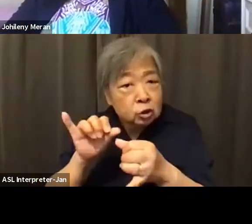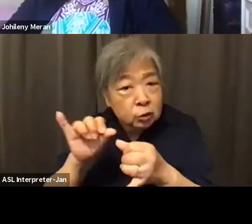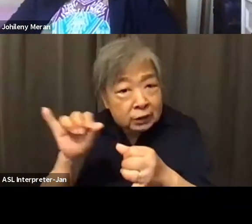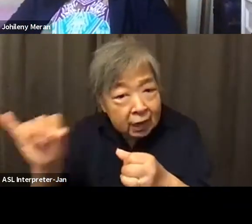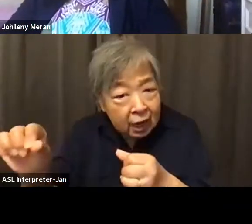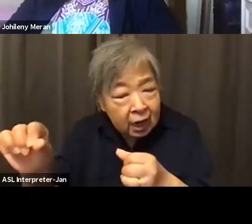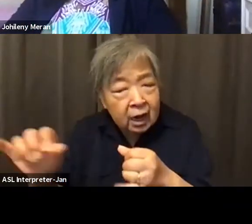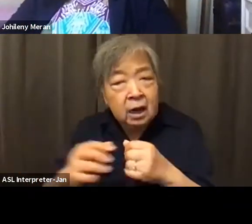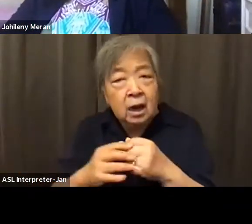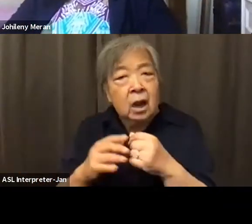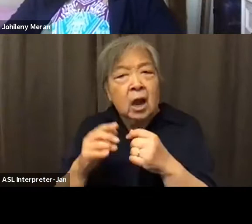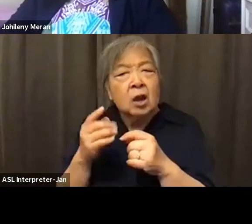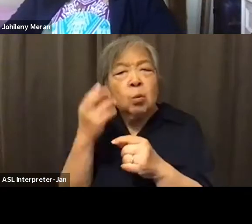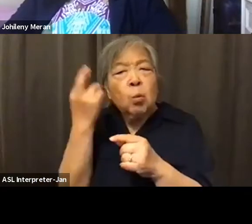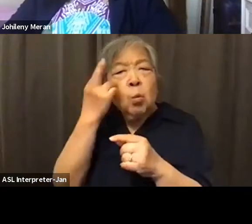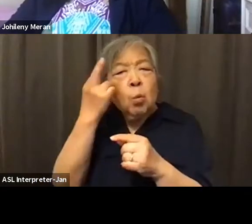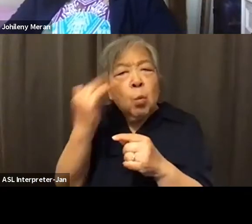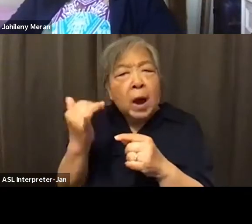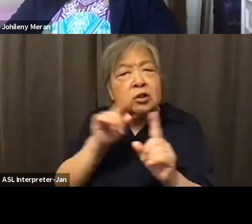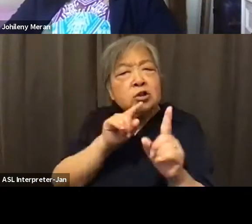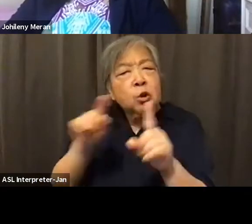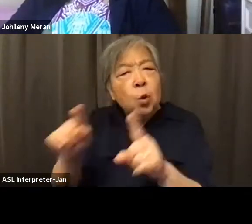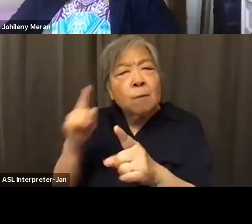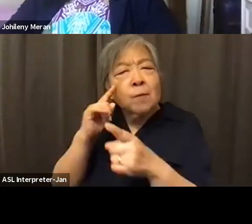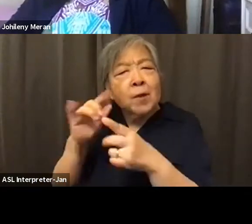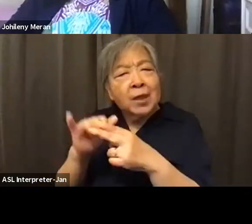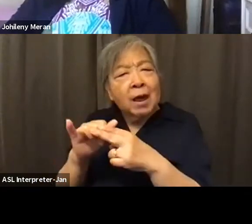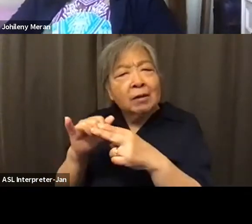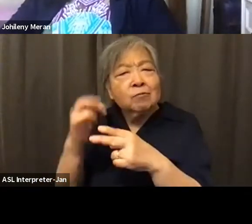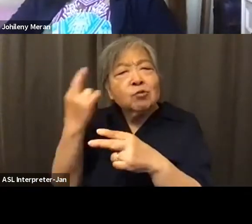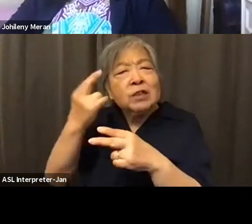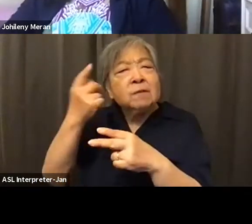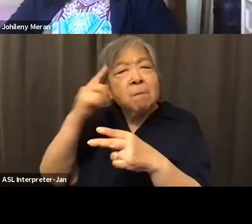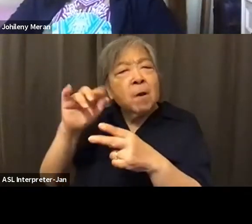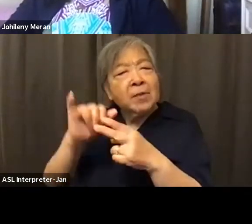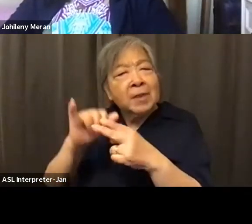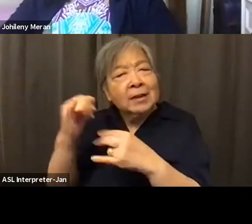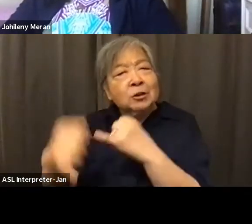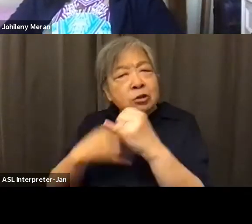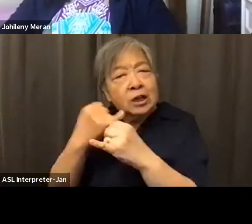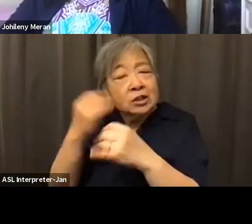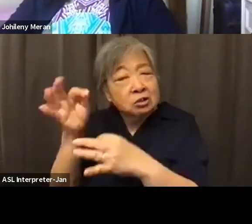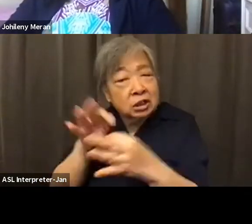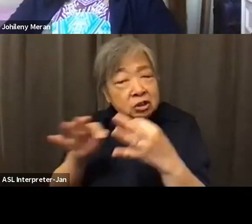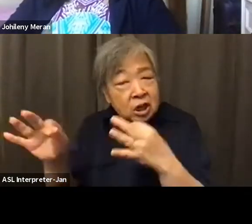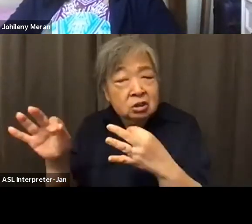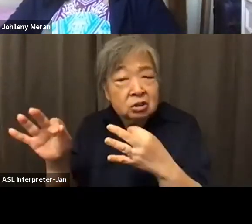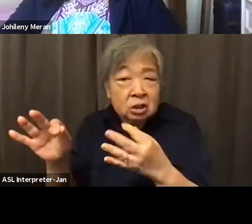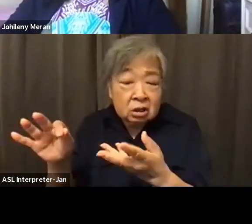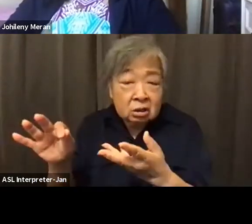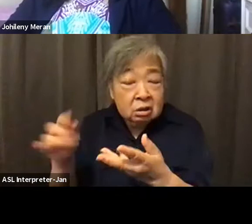the main purpose of your international exchange, such as, was it to study a certain subject